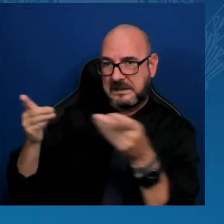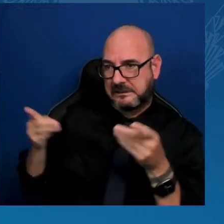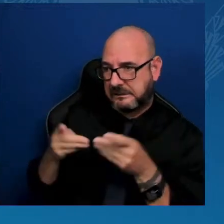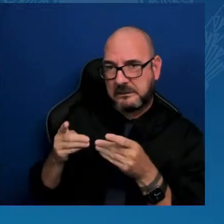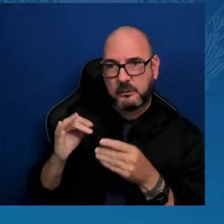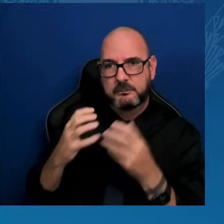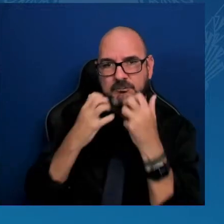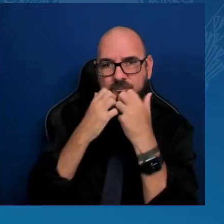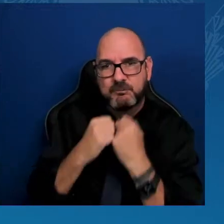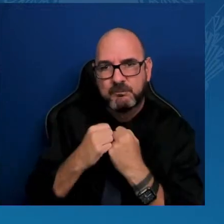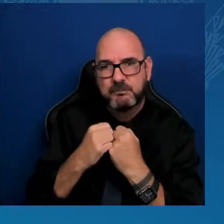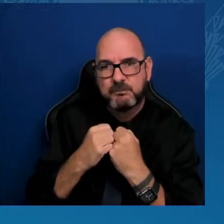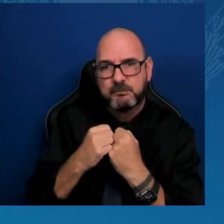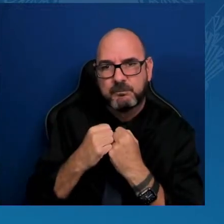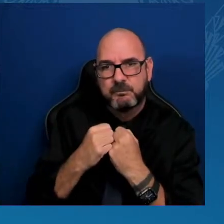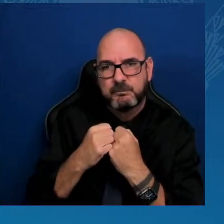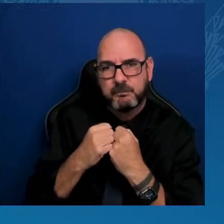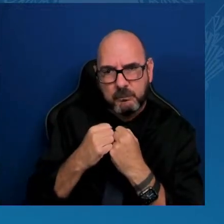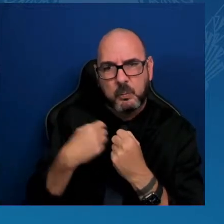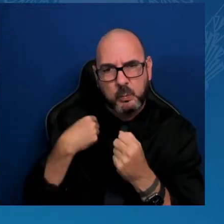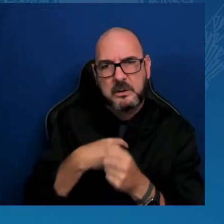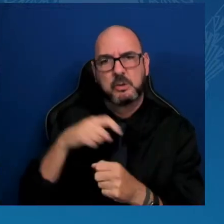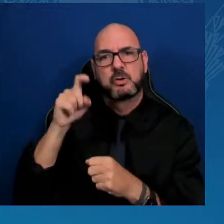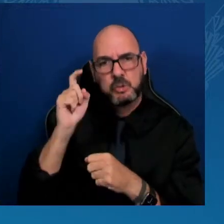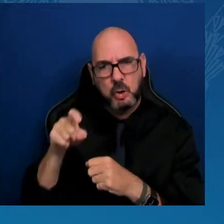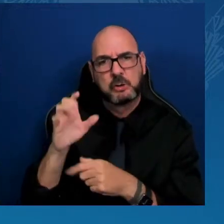So, when we took office, President Biden and I did what is right.